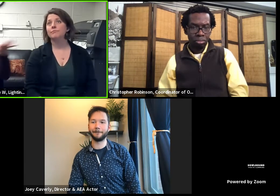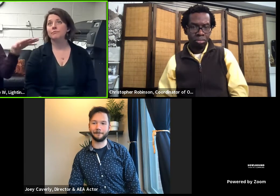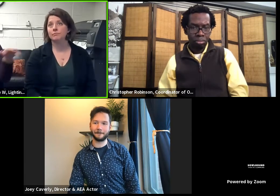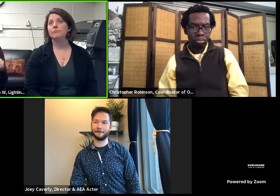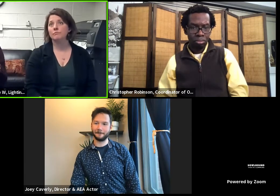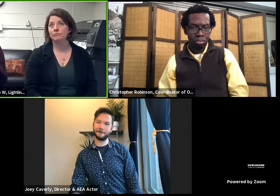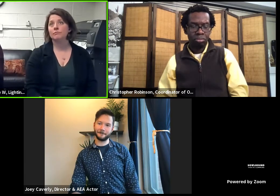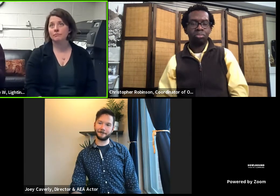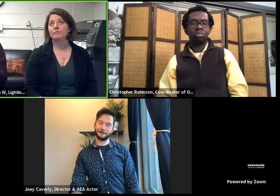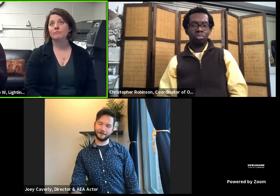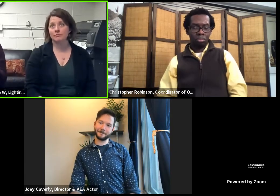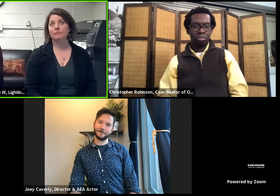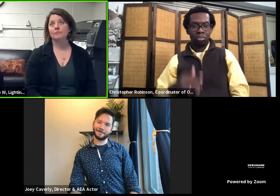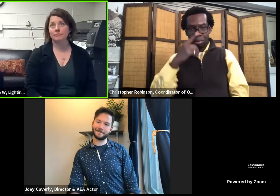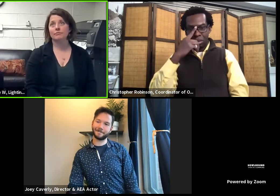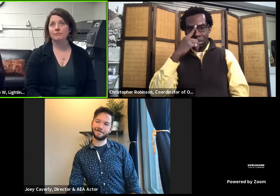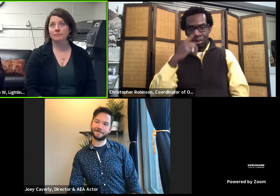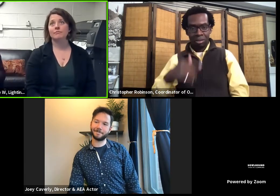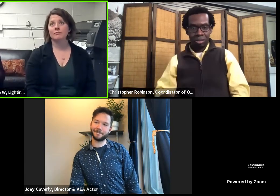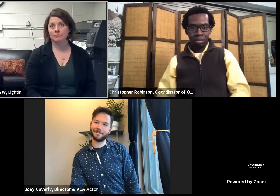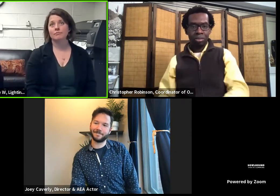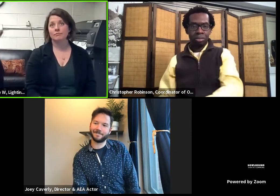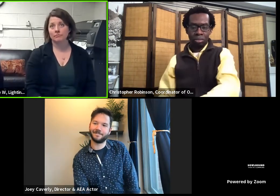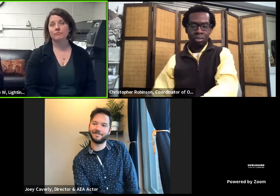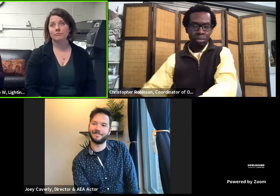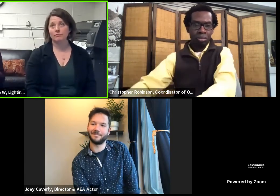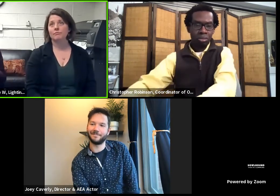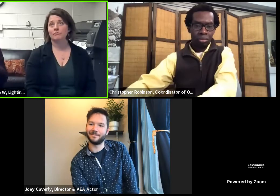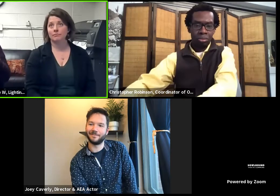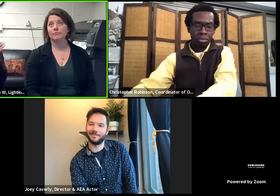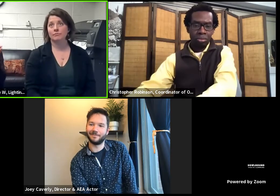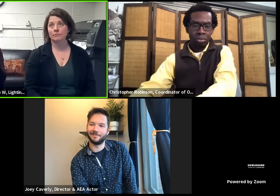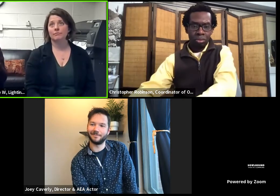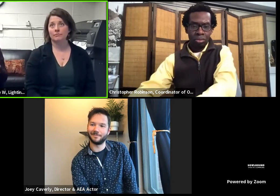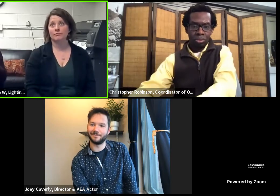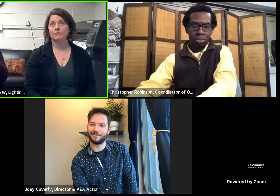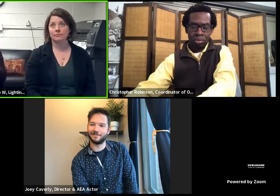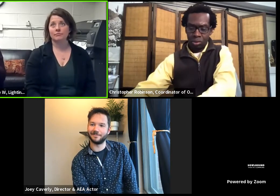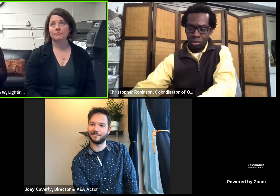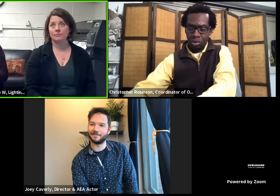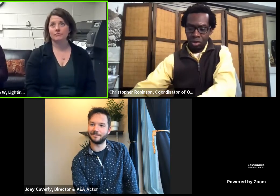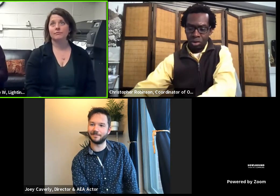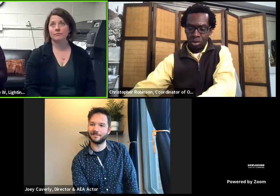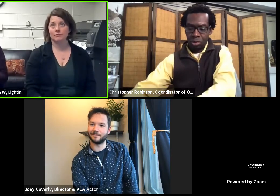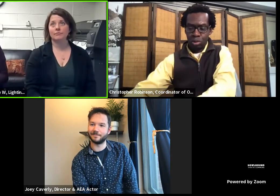of deaf accessibility issues, of deaf culture, and that sort of spreads through the whole theater company